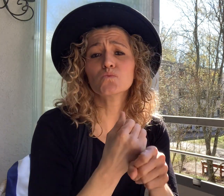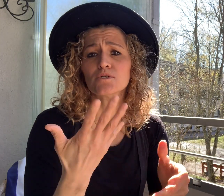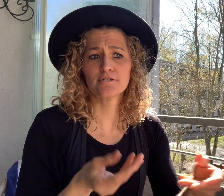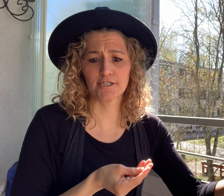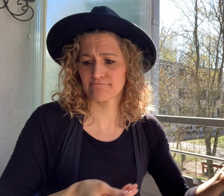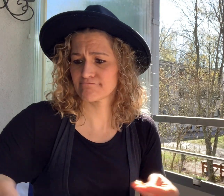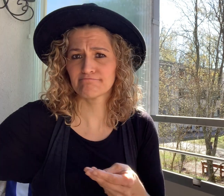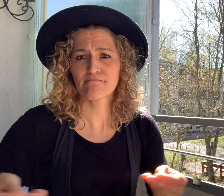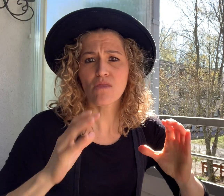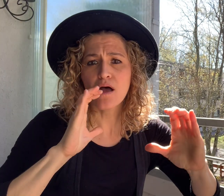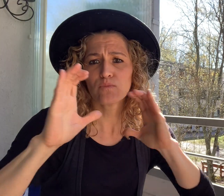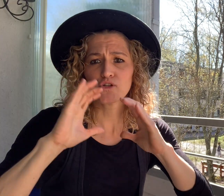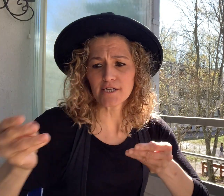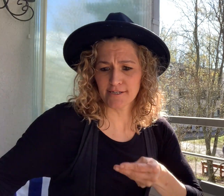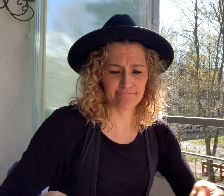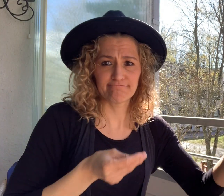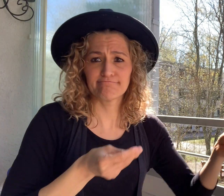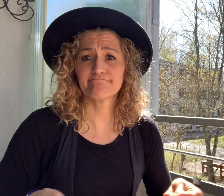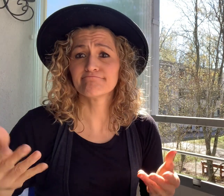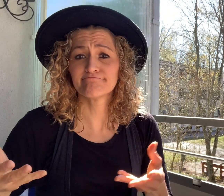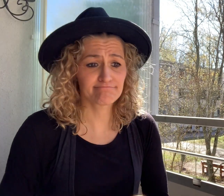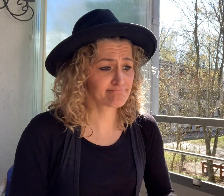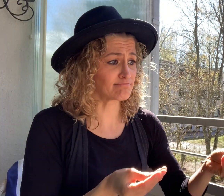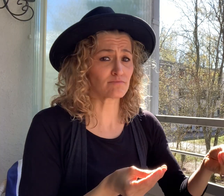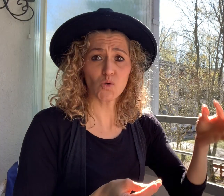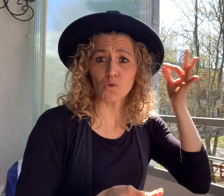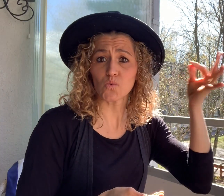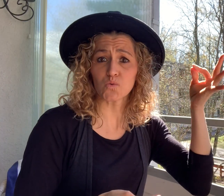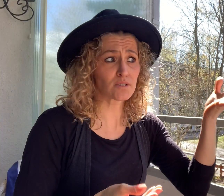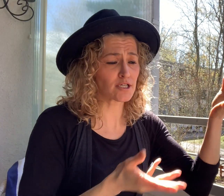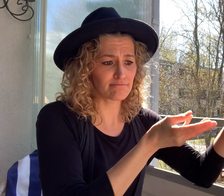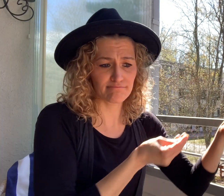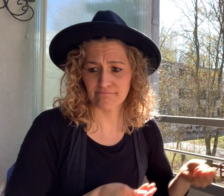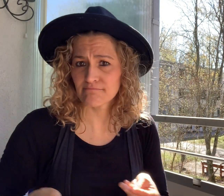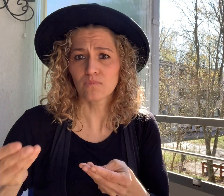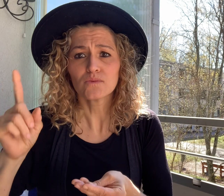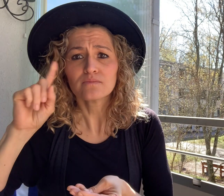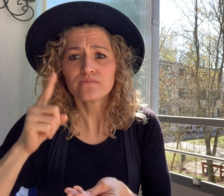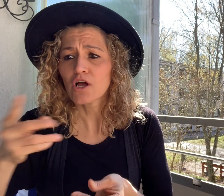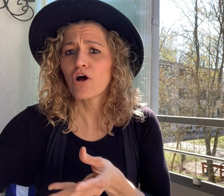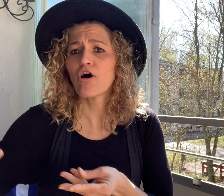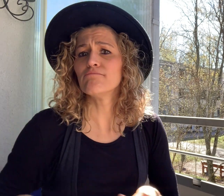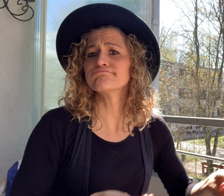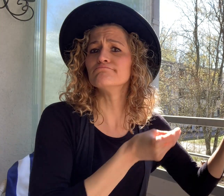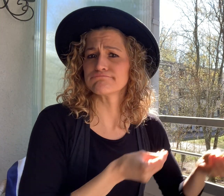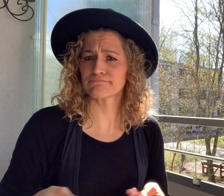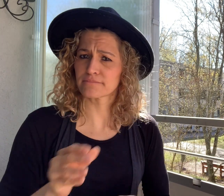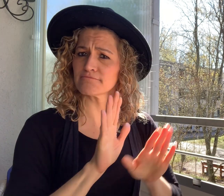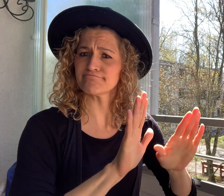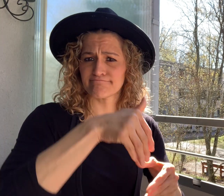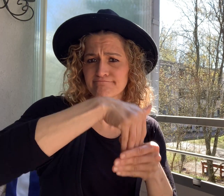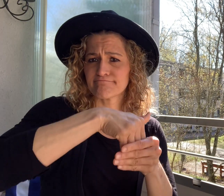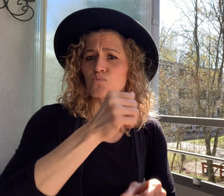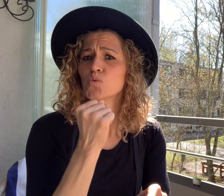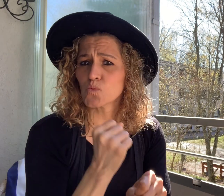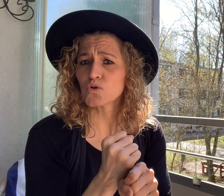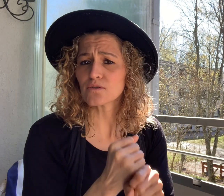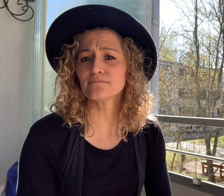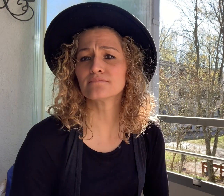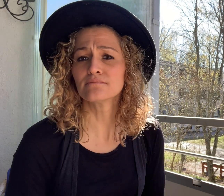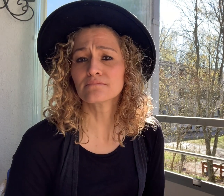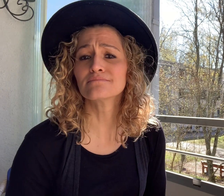They facilitate communication between both Deaf and hearing people.